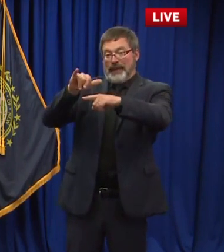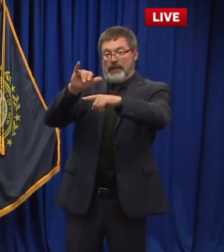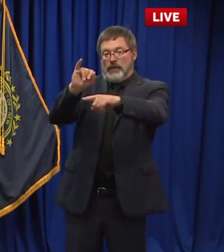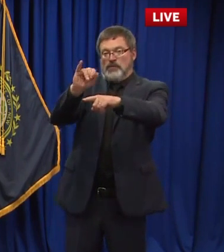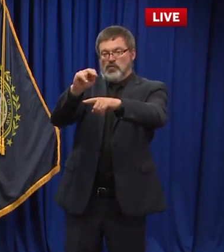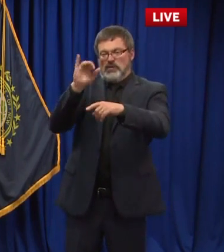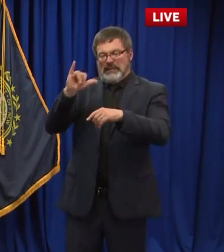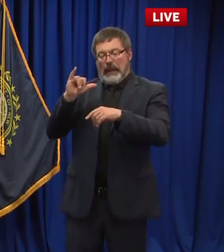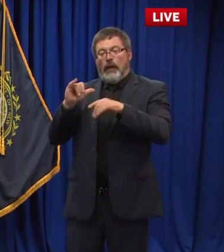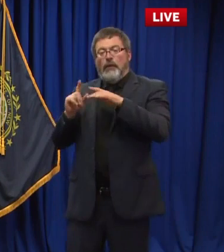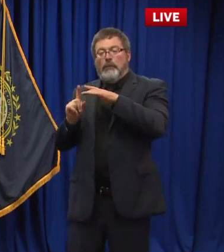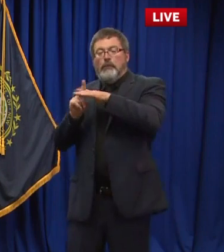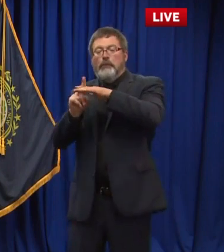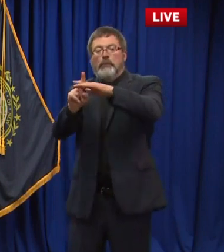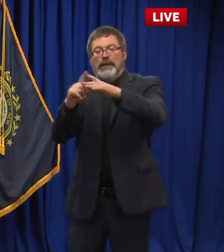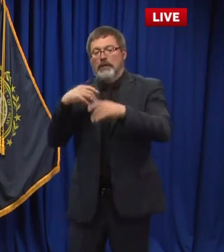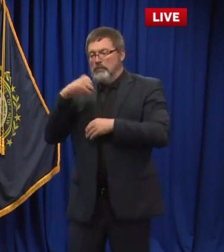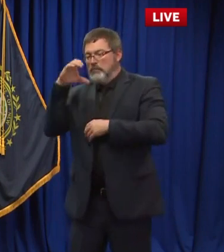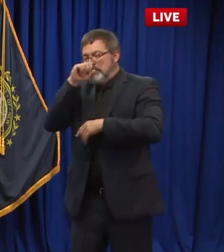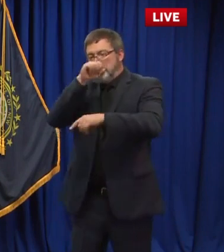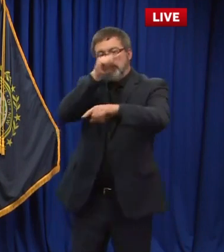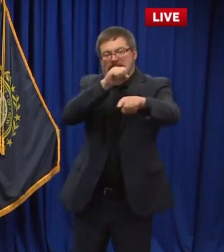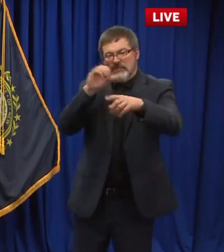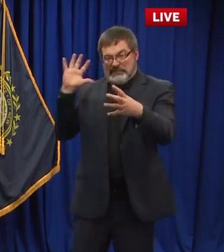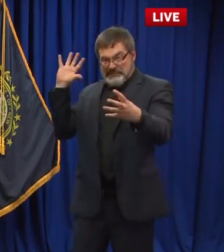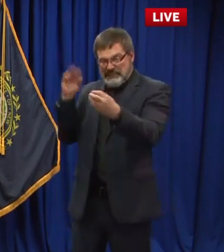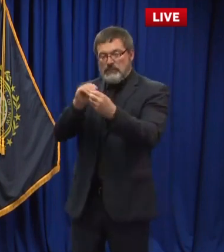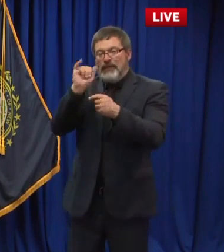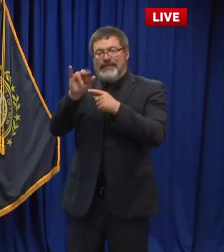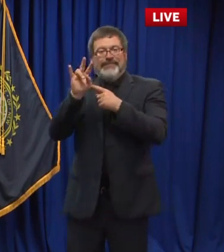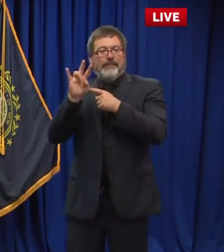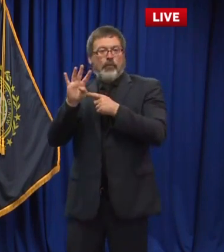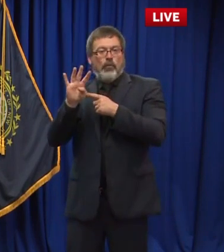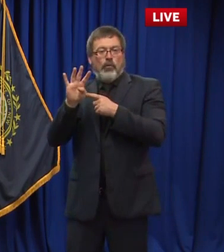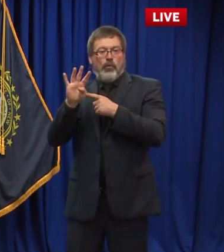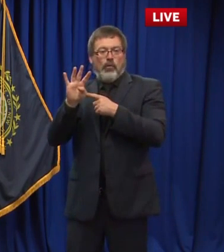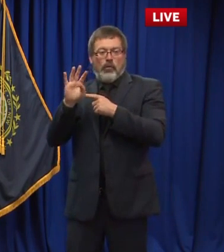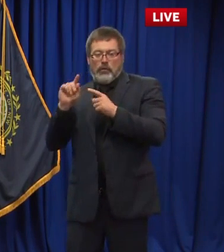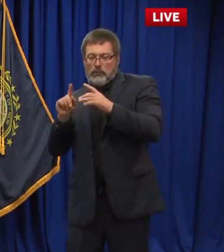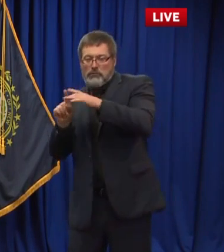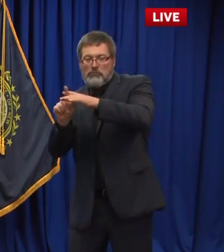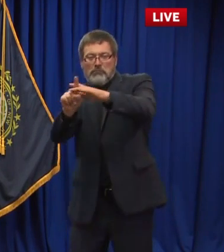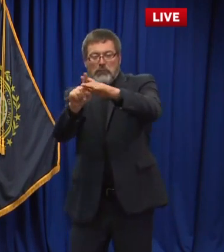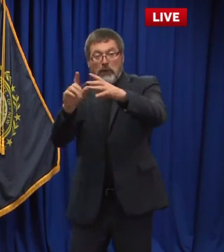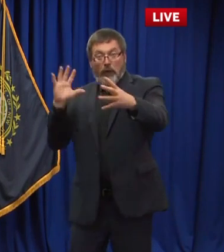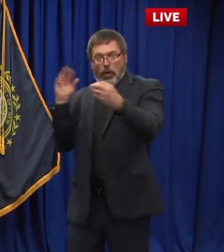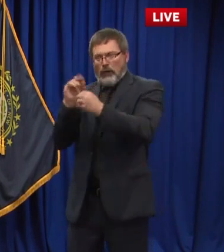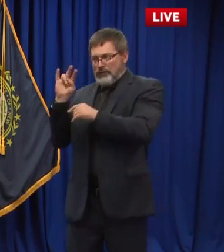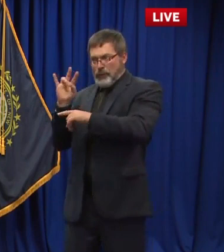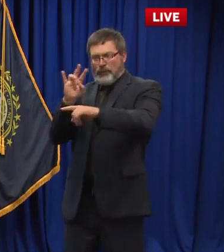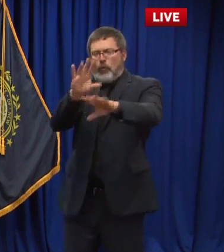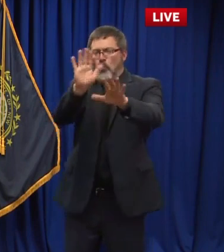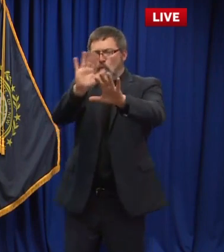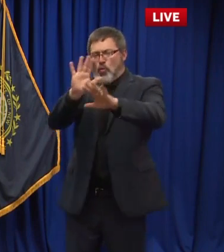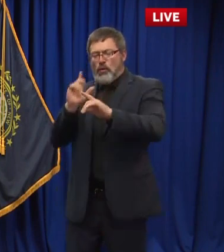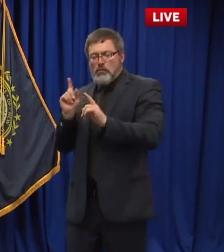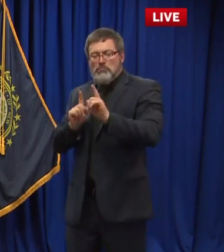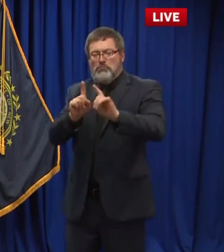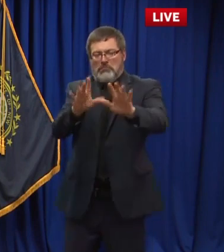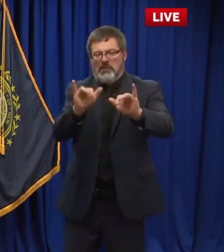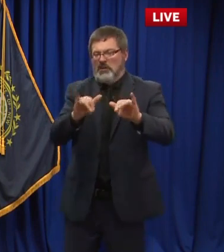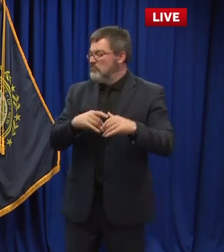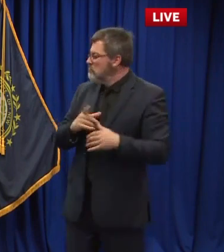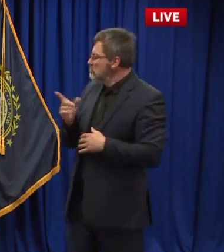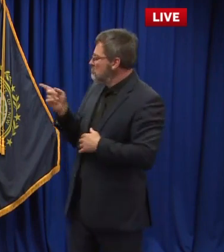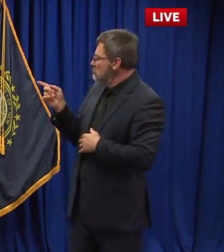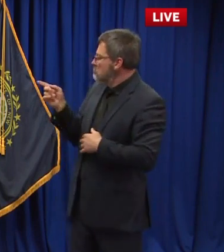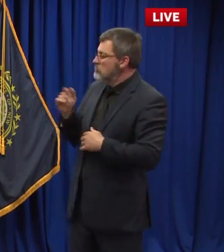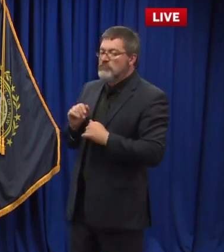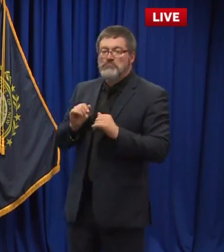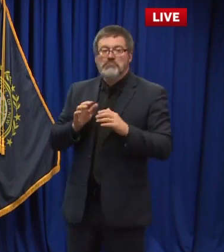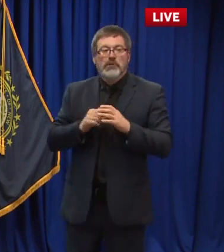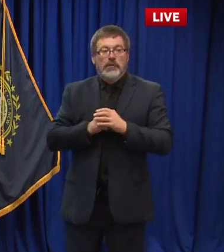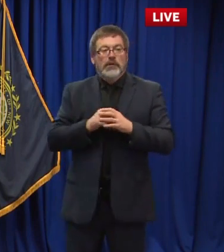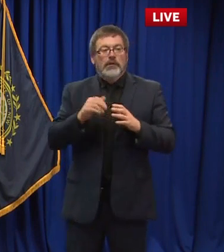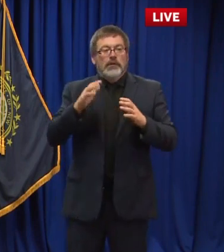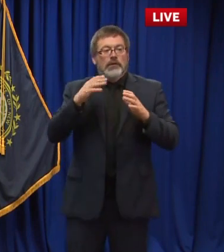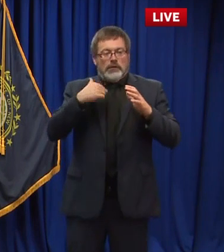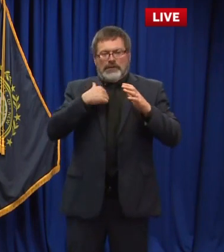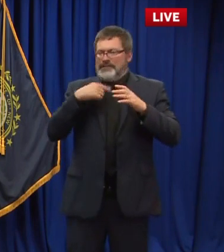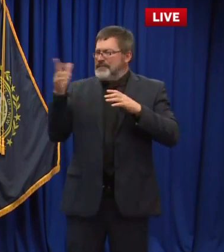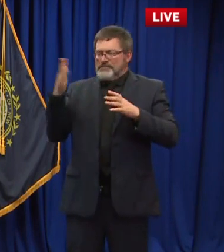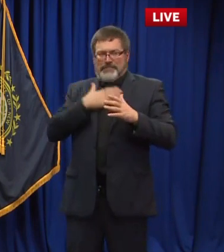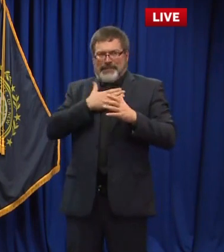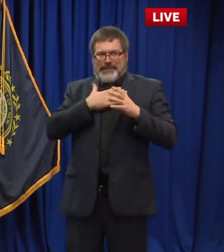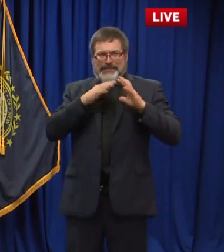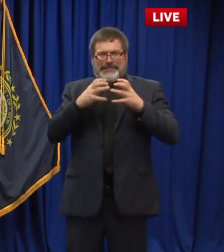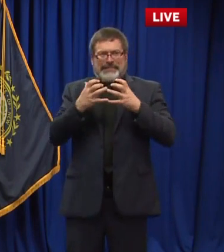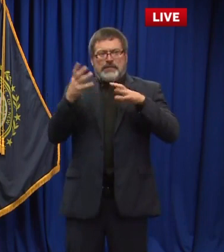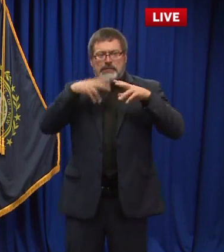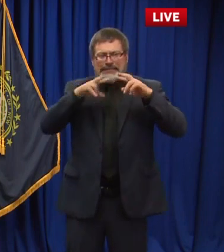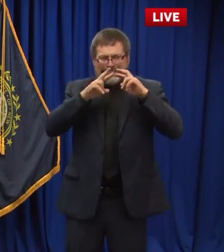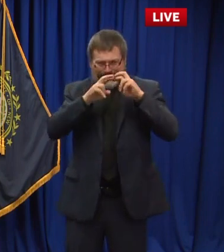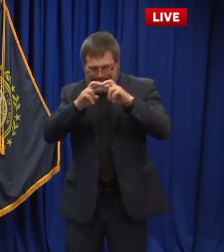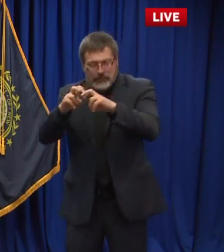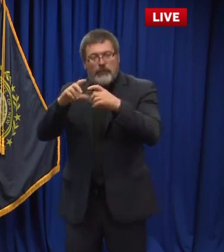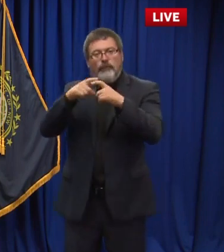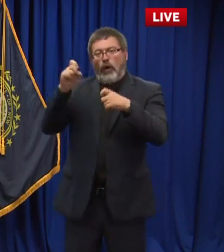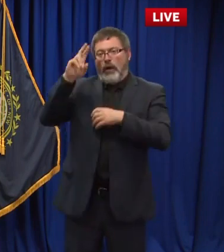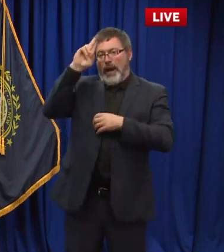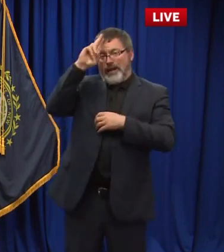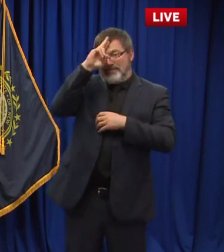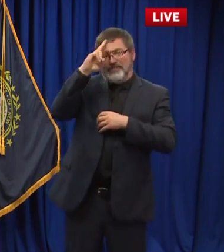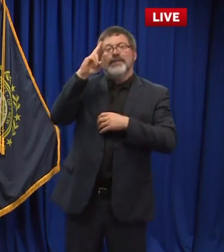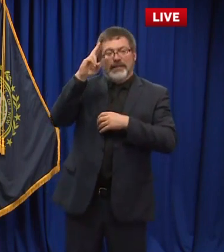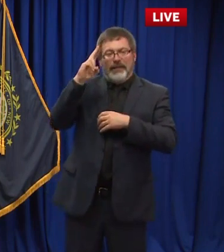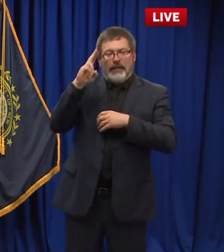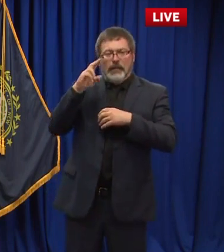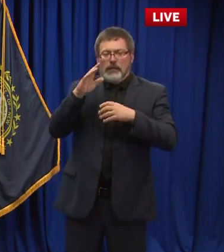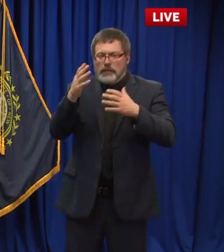WE ARE CONTINUALLY LOOKING AT HOW WE CAN IMPROVE THE REPORTING AND UPDATING OF OUR NEW HAMPSHIRE-BASED DATA ON A DAILY BASIS, SO WE WENT BACK AND PERFORMED AN ASSESSMENT ON THE